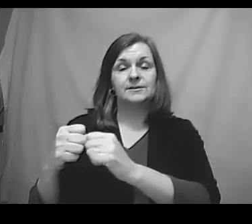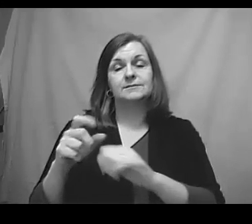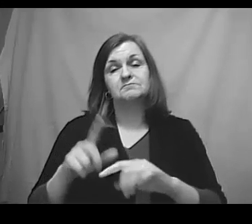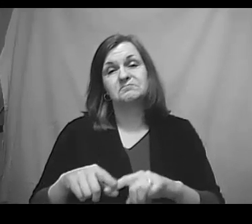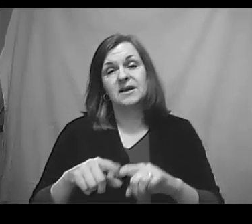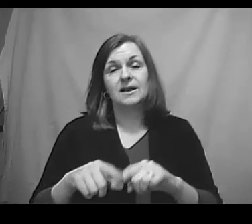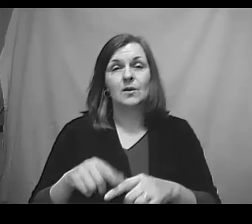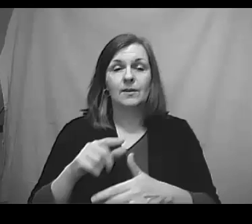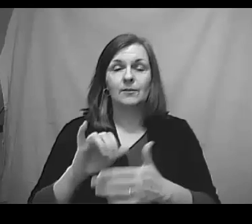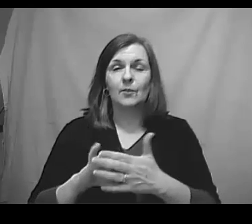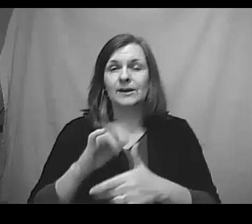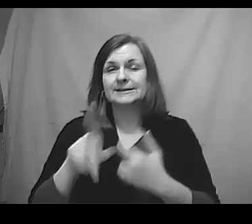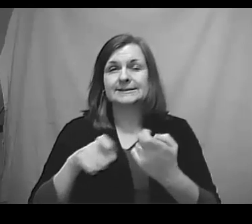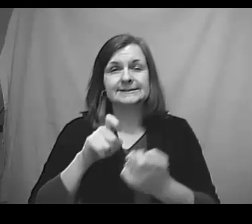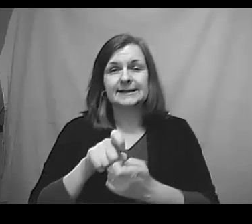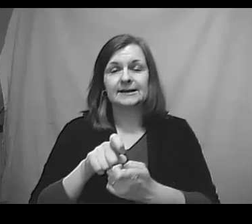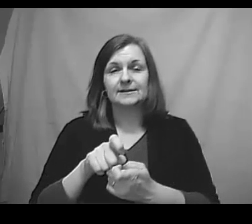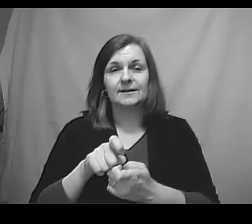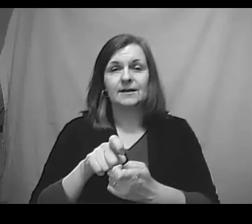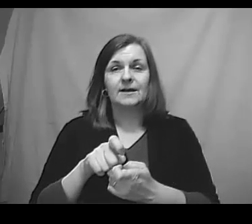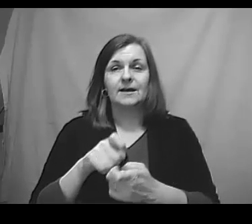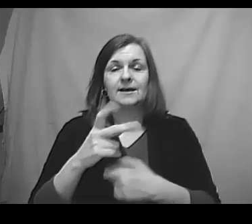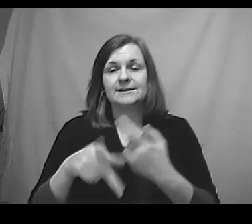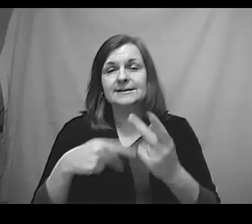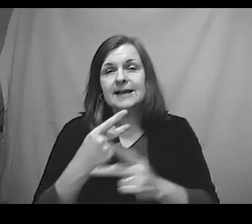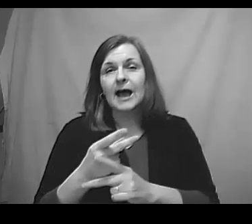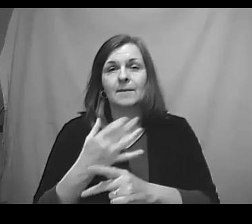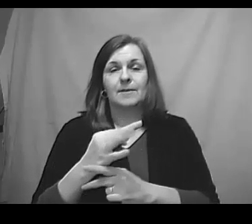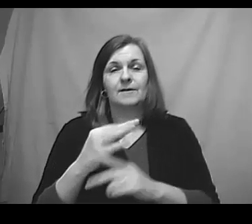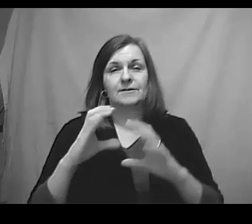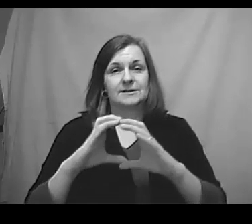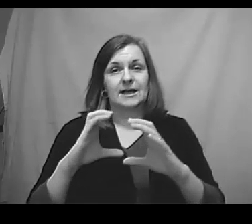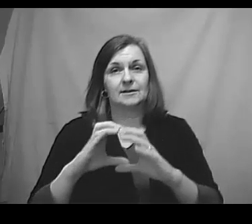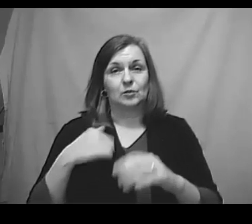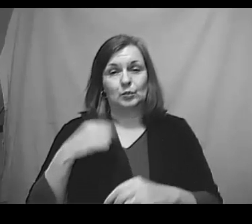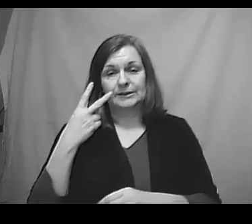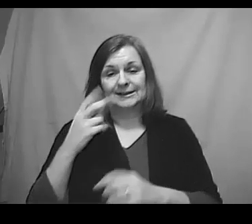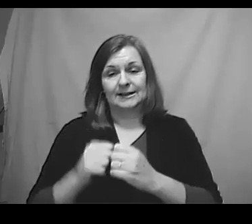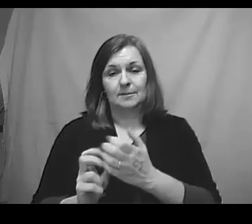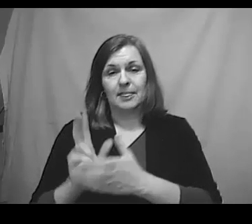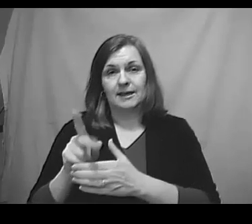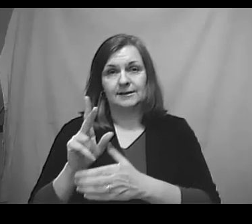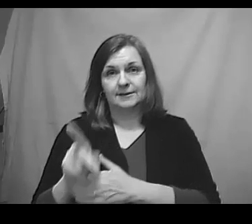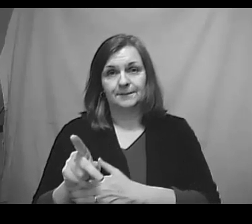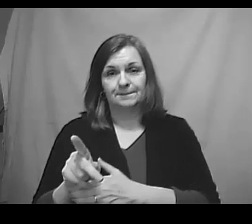depending on the exact cell type that we see in our plants